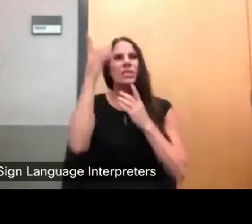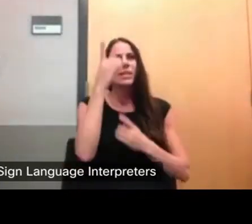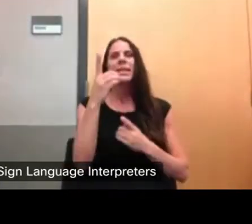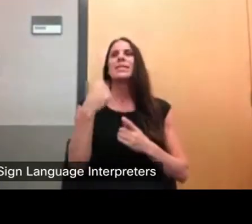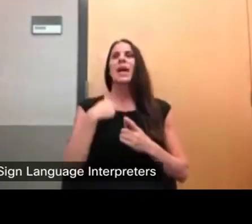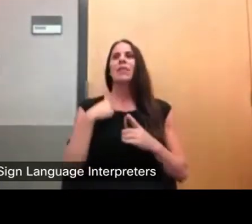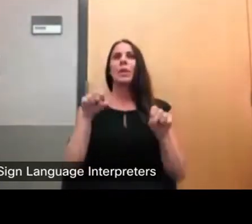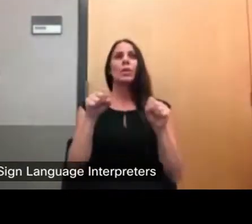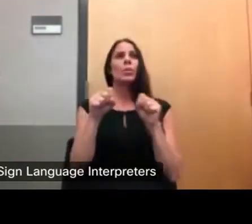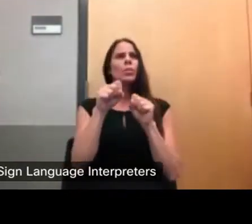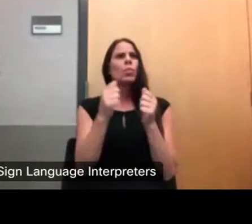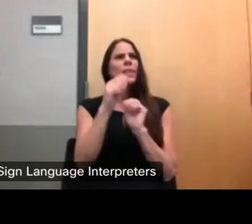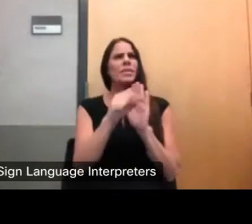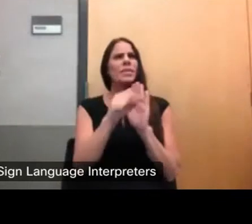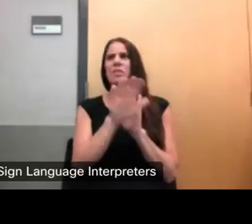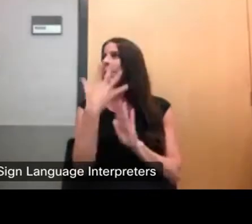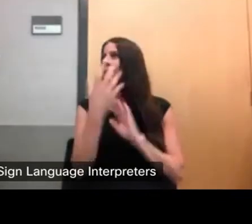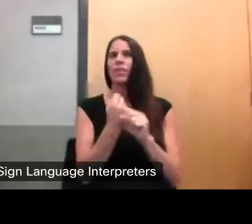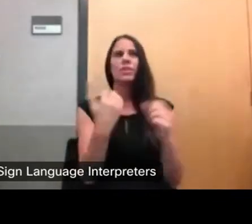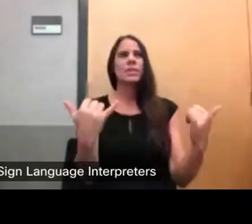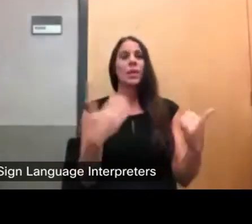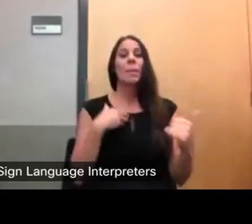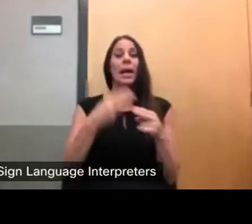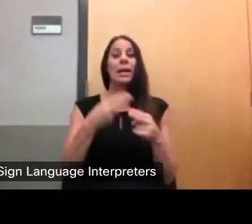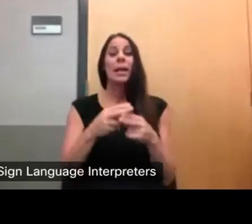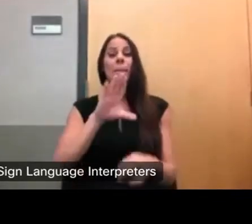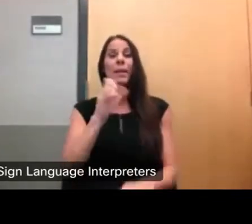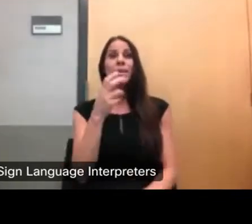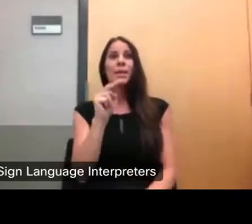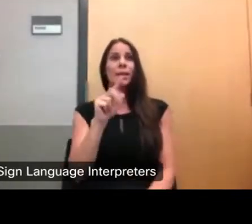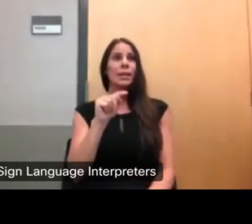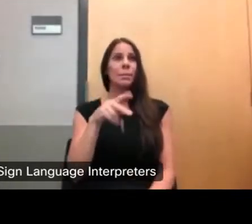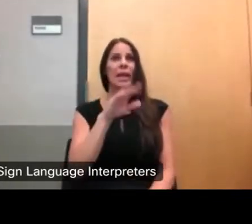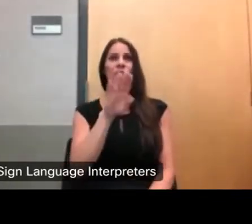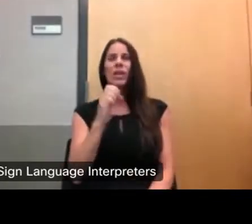state for about 5 years now. And my name is, I'm the chief marketing and